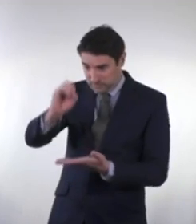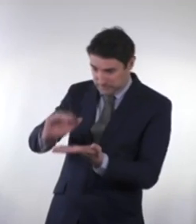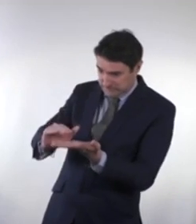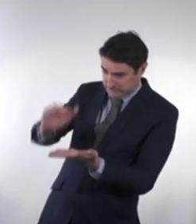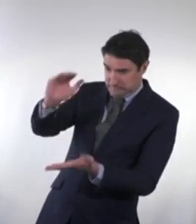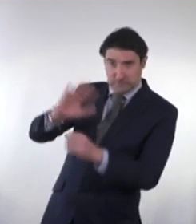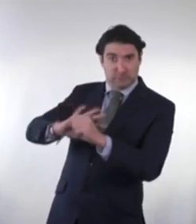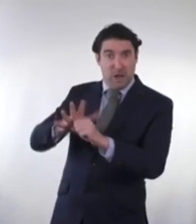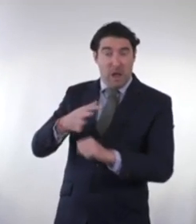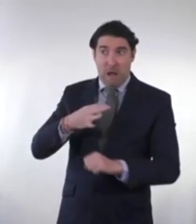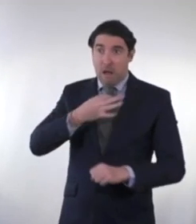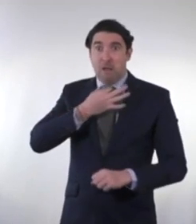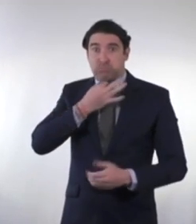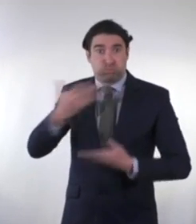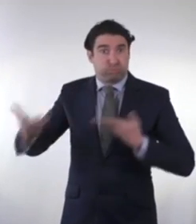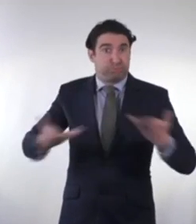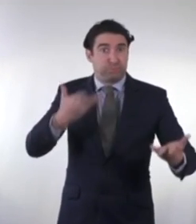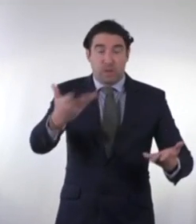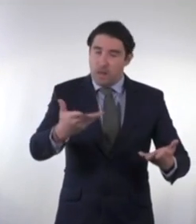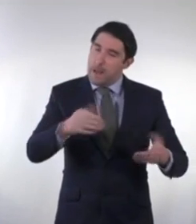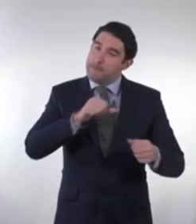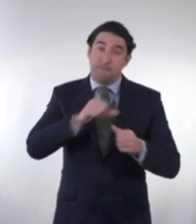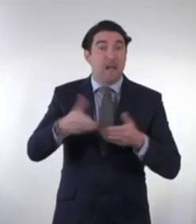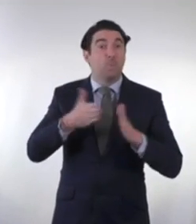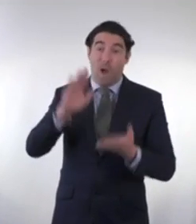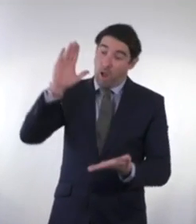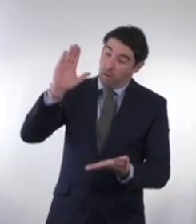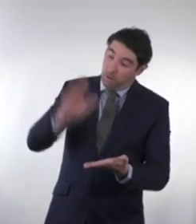hydrogen transport hub, and I look forward to joining my hon. Friend there before too long.